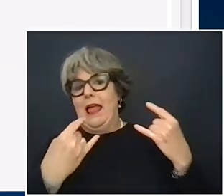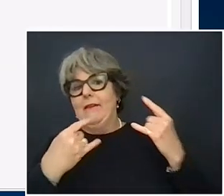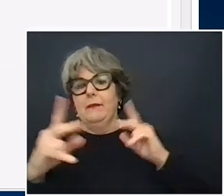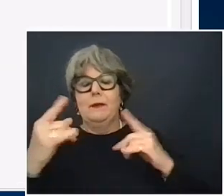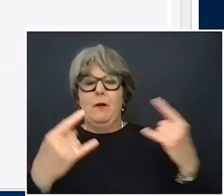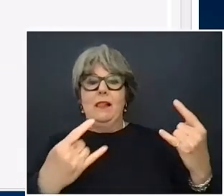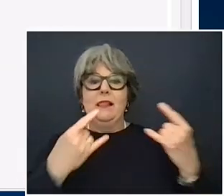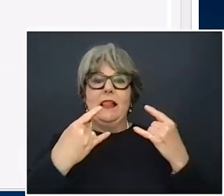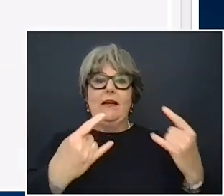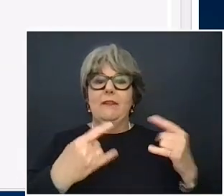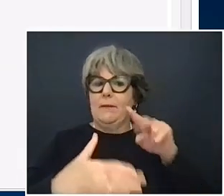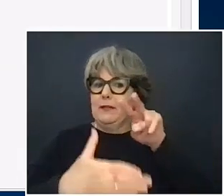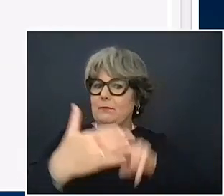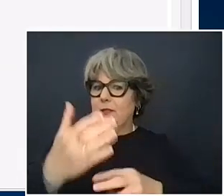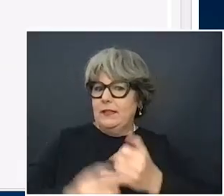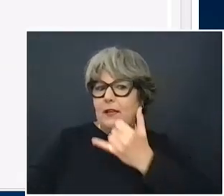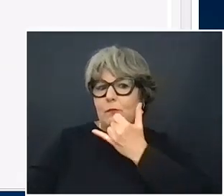reading this wrong. Somebody help me.